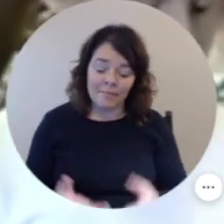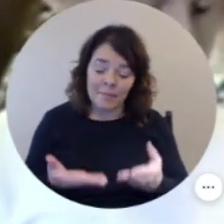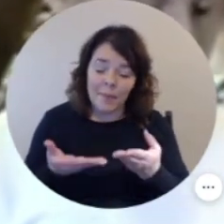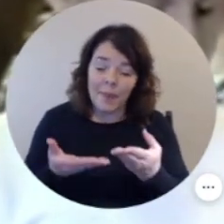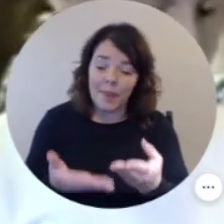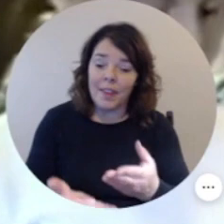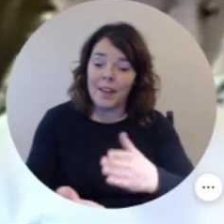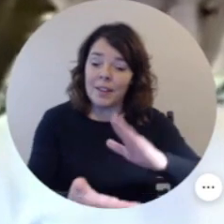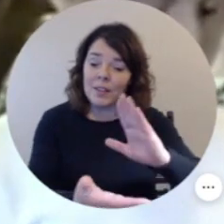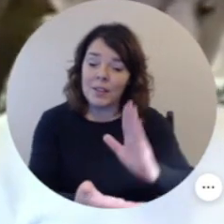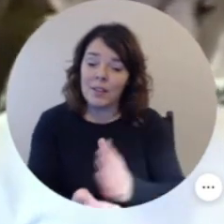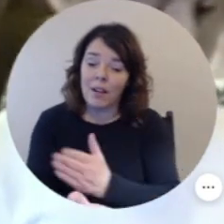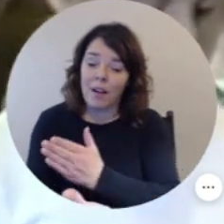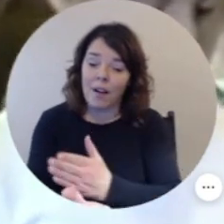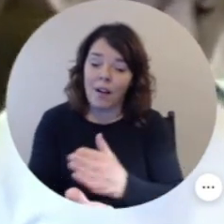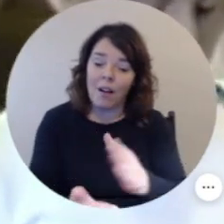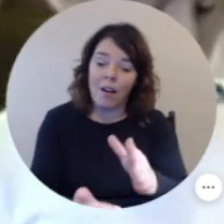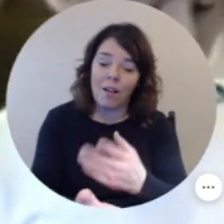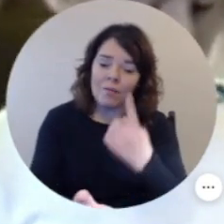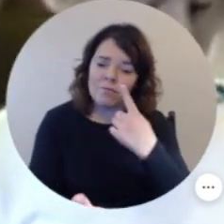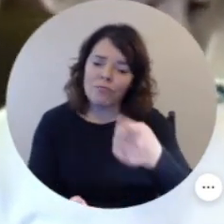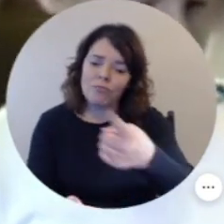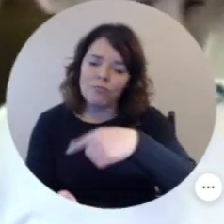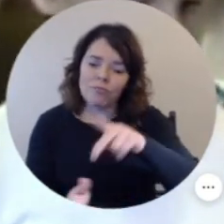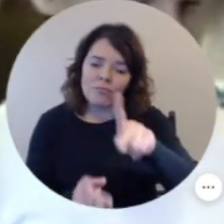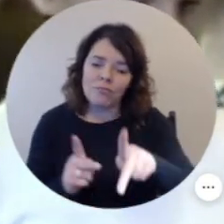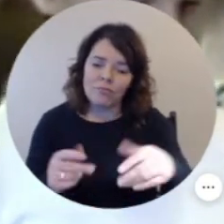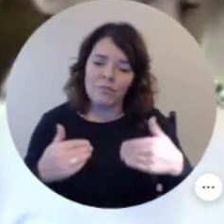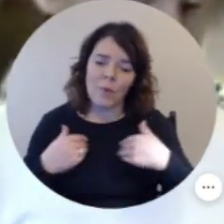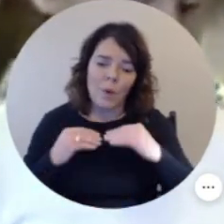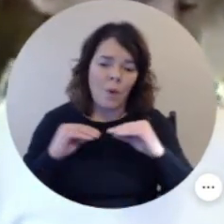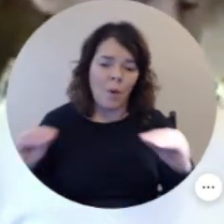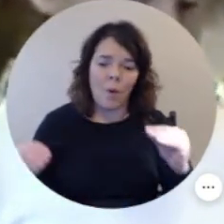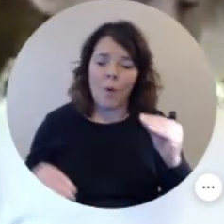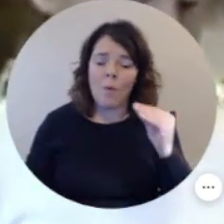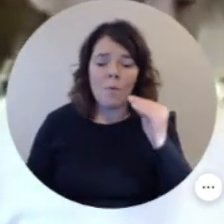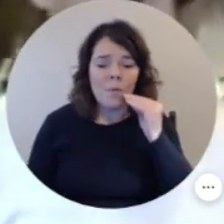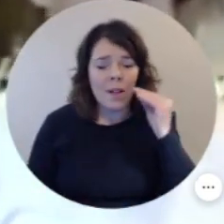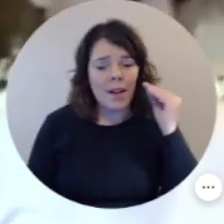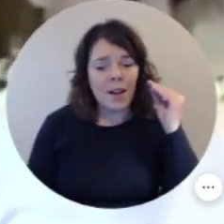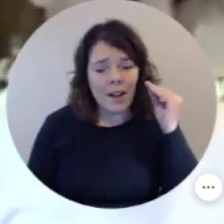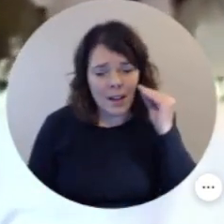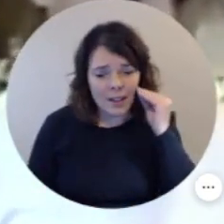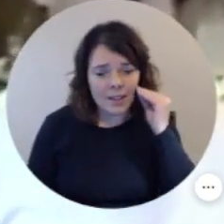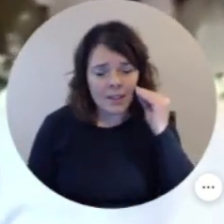This song is for the homeless